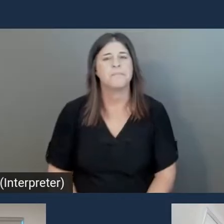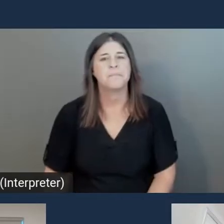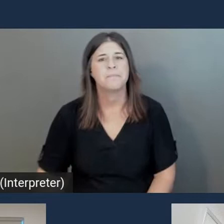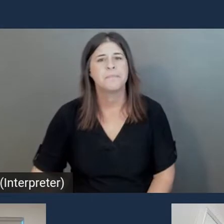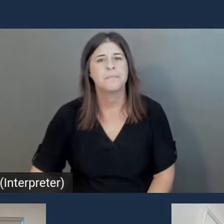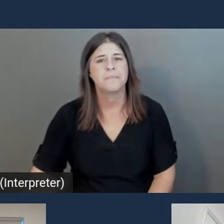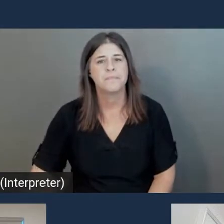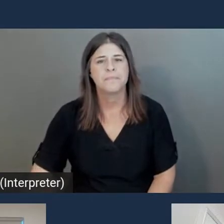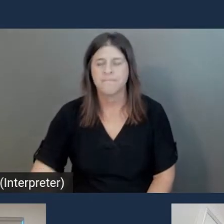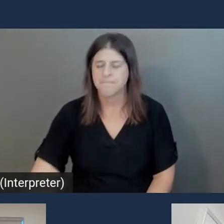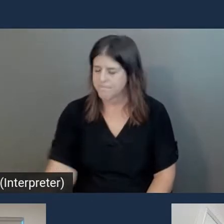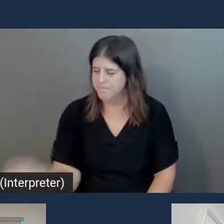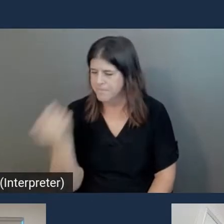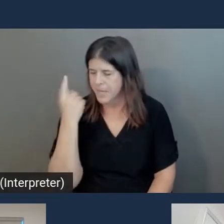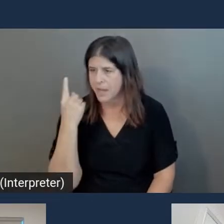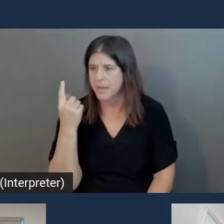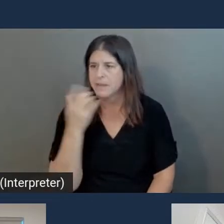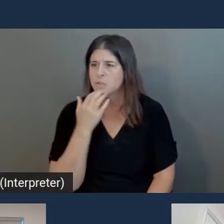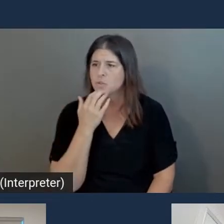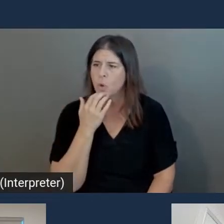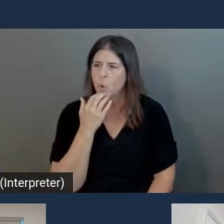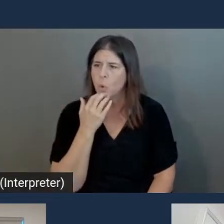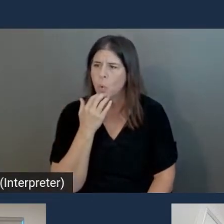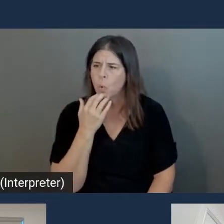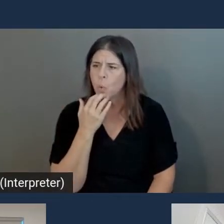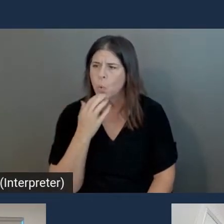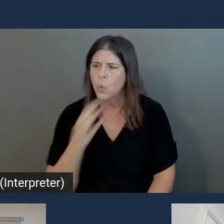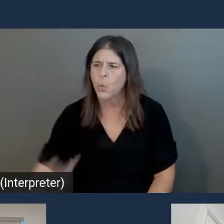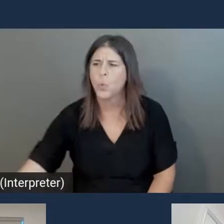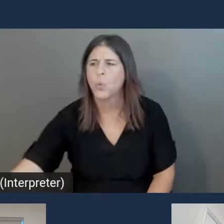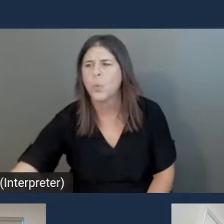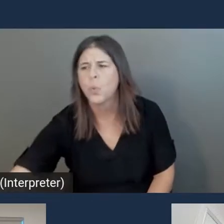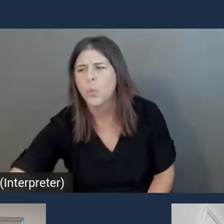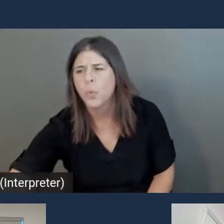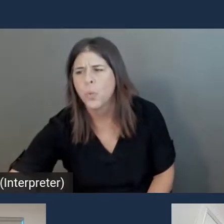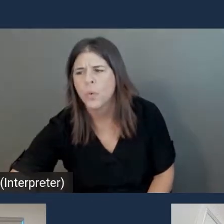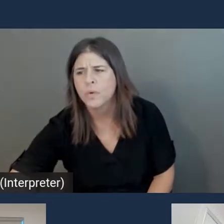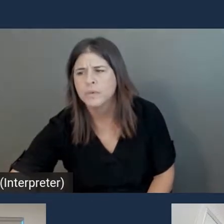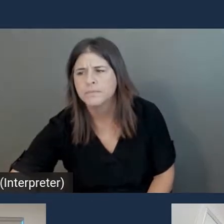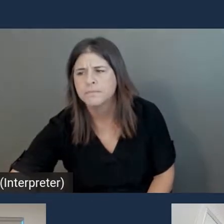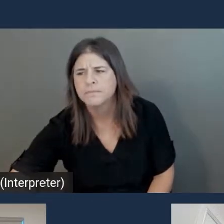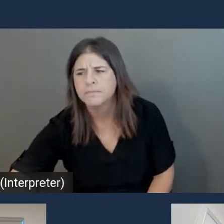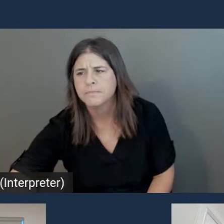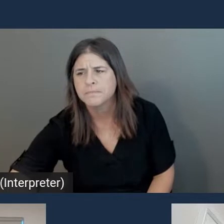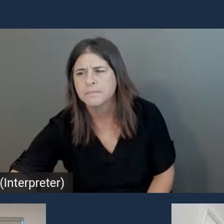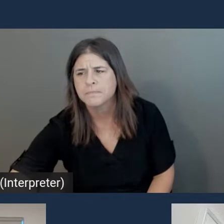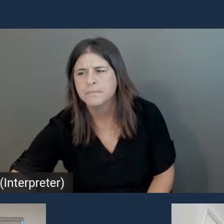Got it. So, two questions that come to my mind is how did customers do this before